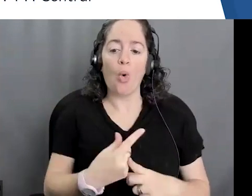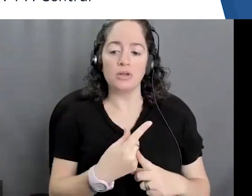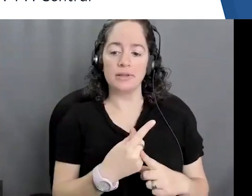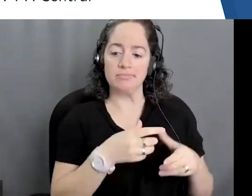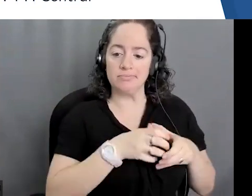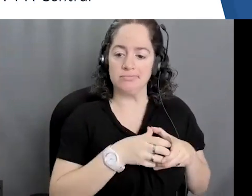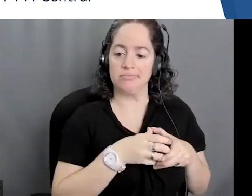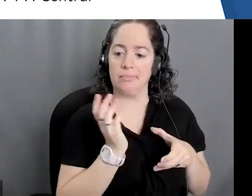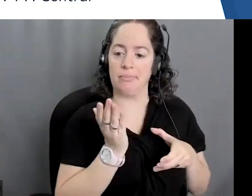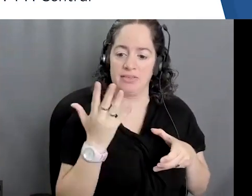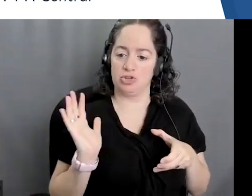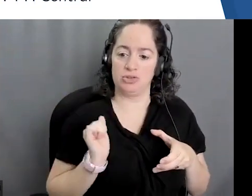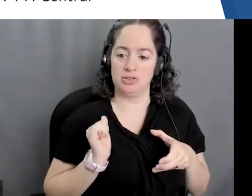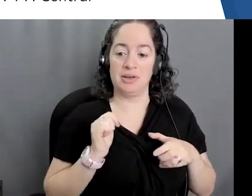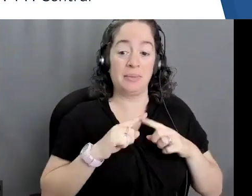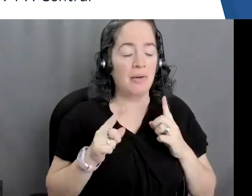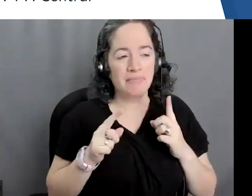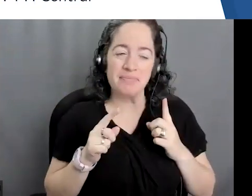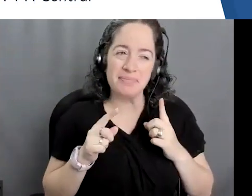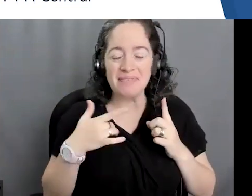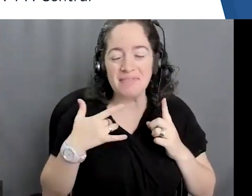more traditional meetup experience instead of just a webinar.